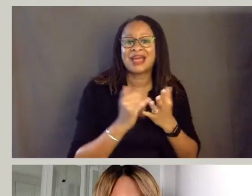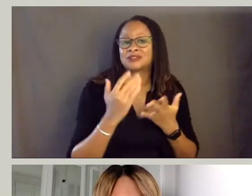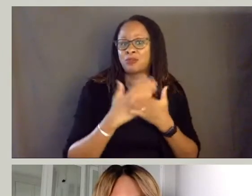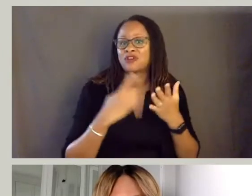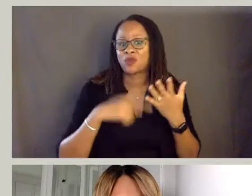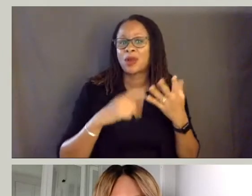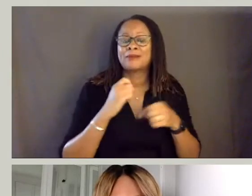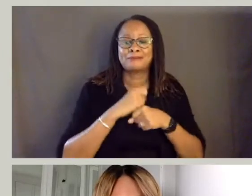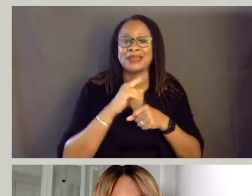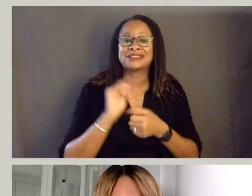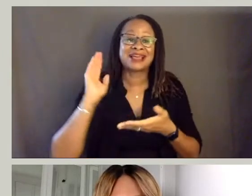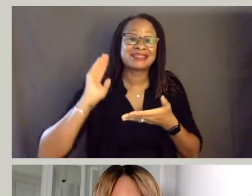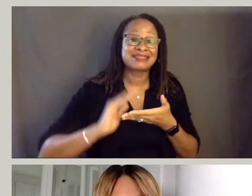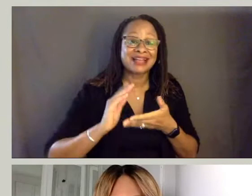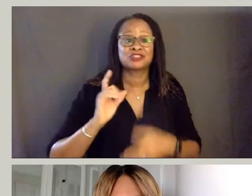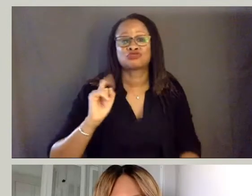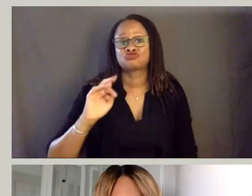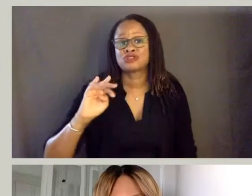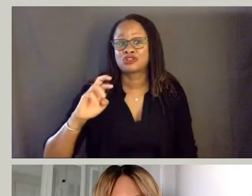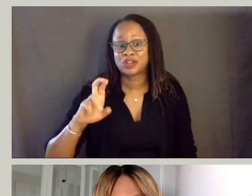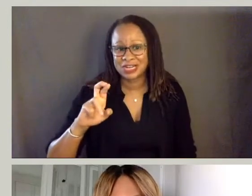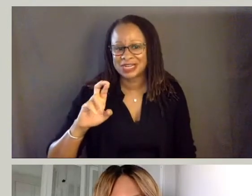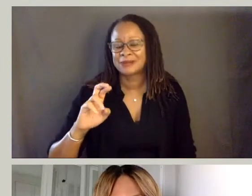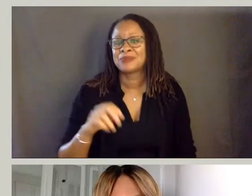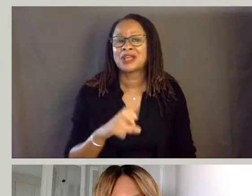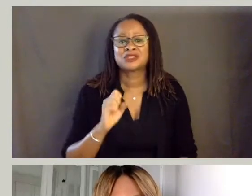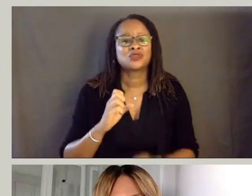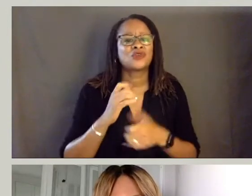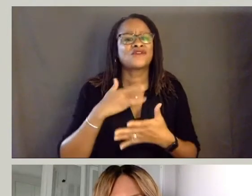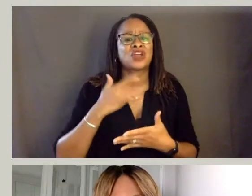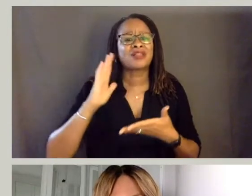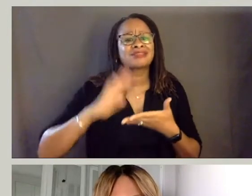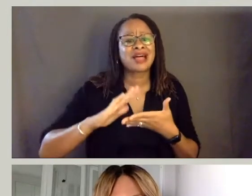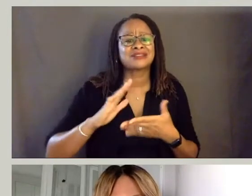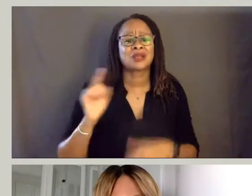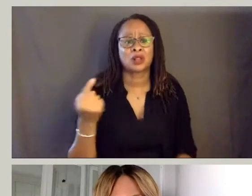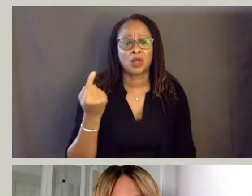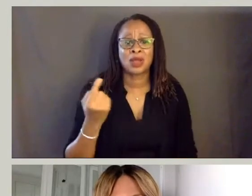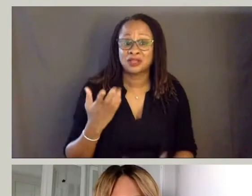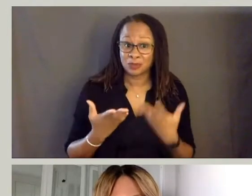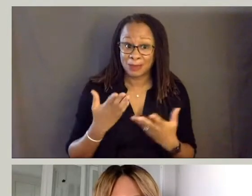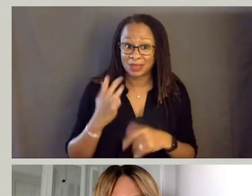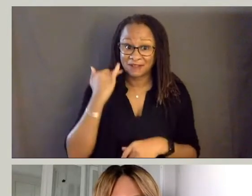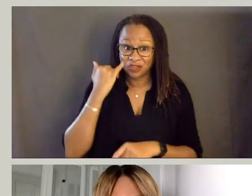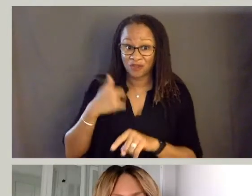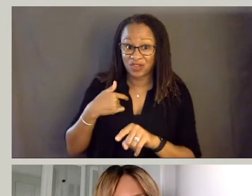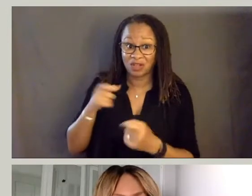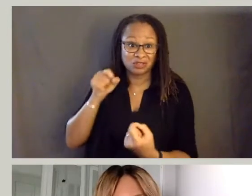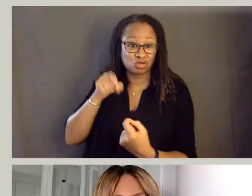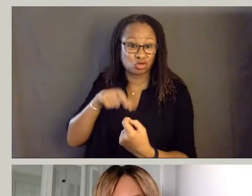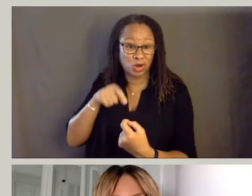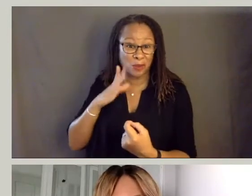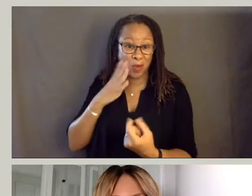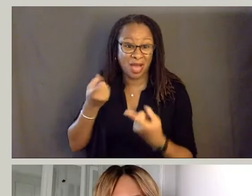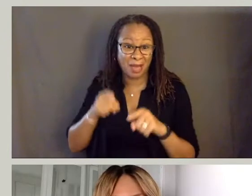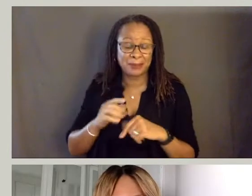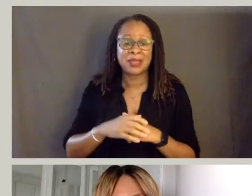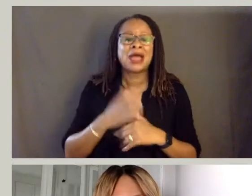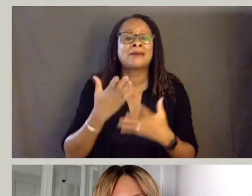which is part of you lets you feel less alone. So, if you're feeling like you may be triggered, maybe watch it with someone that you're FaceTiming